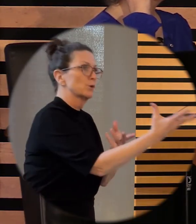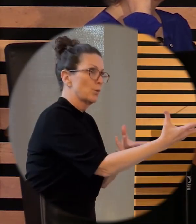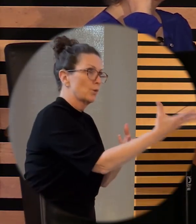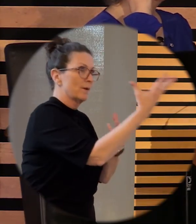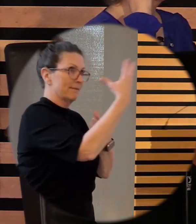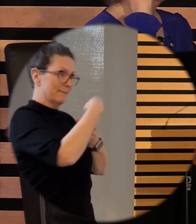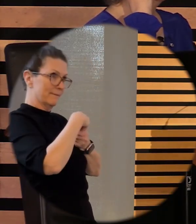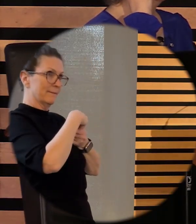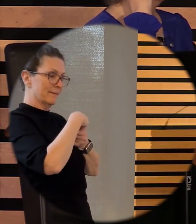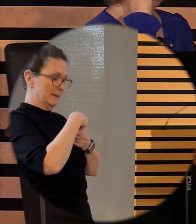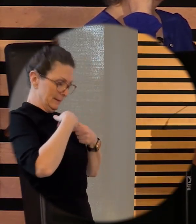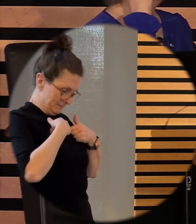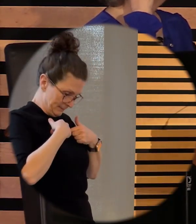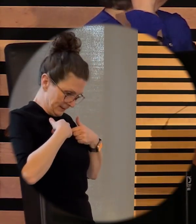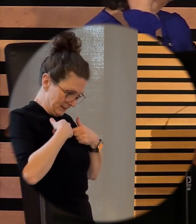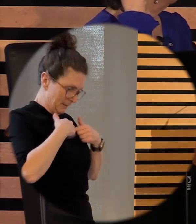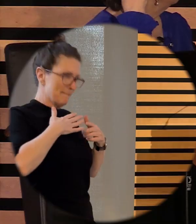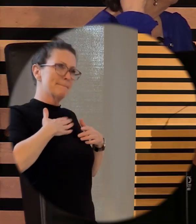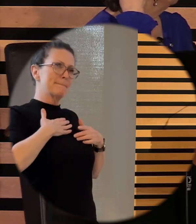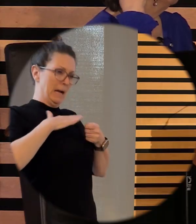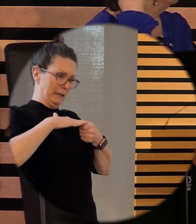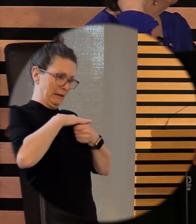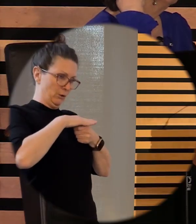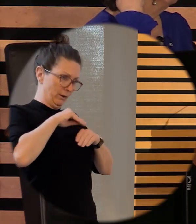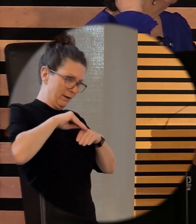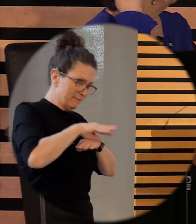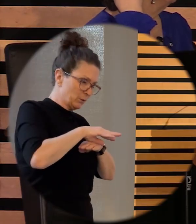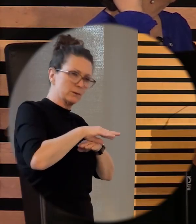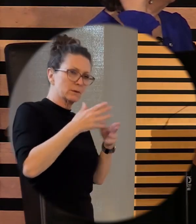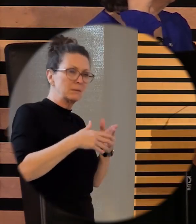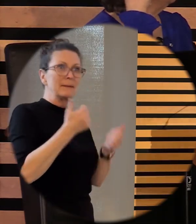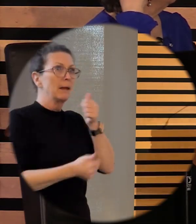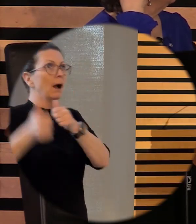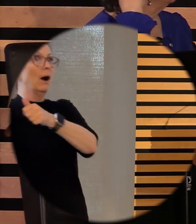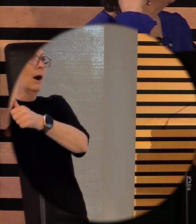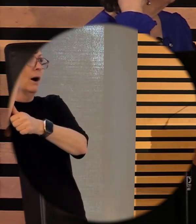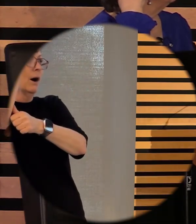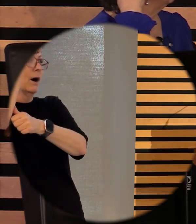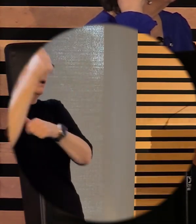and thinking about what can I in my own sphere of influence, whether I'm a CEO, whether I'm an